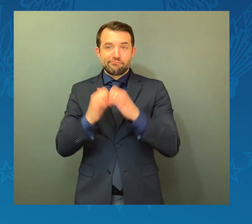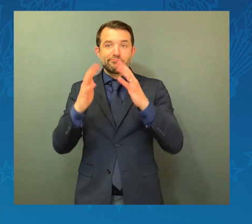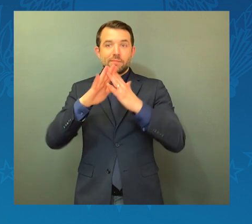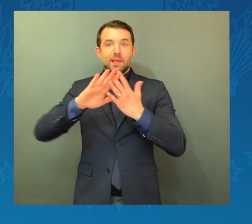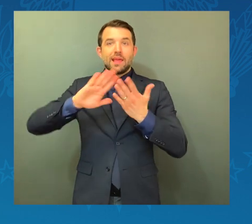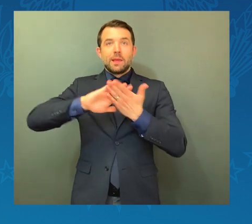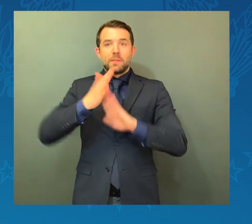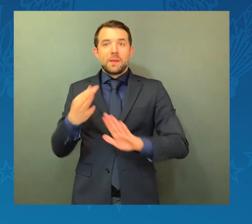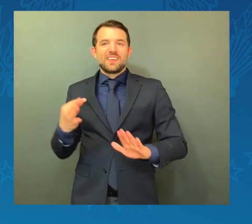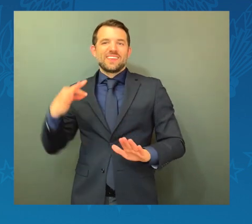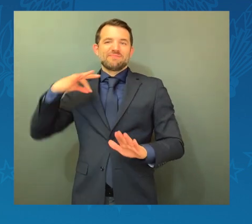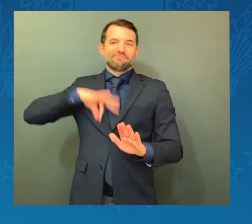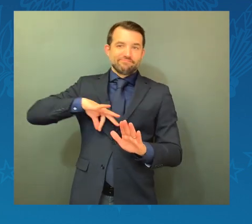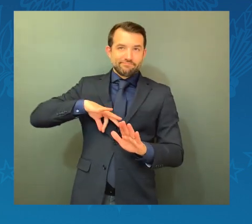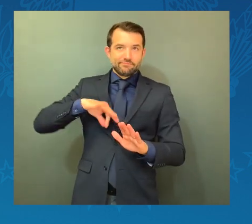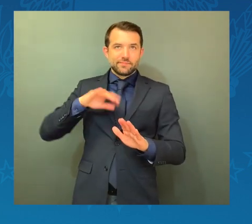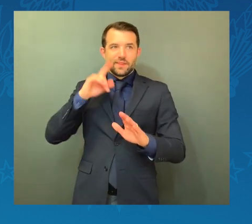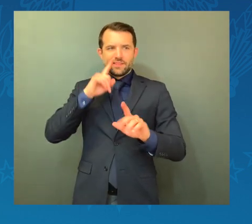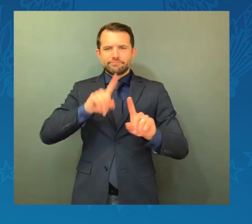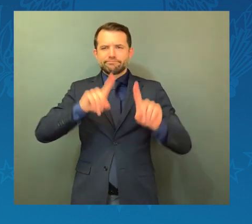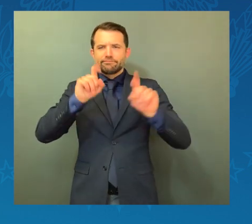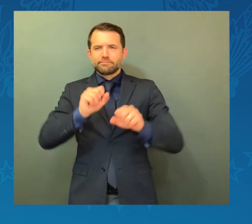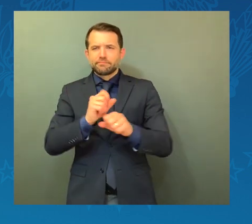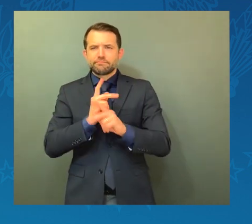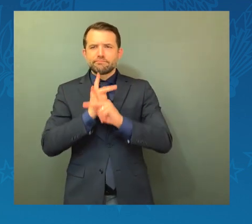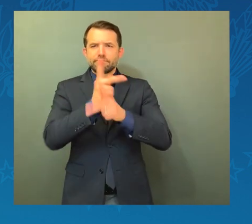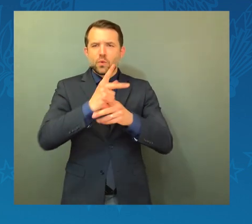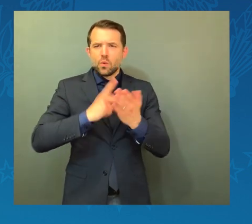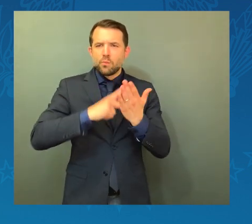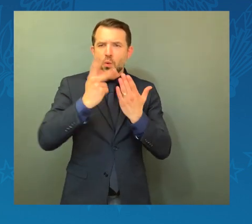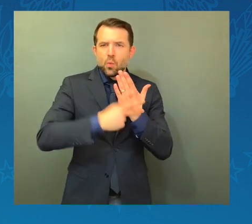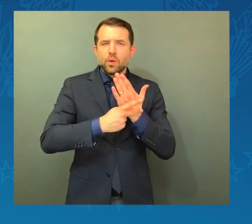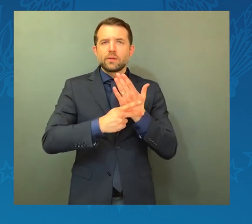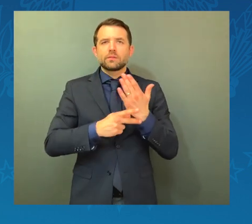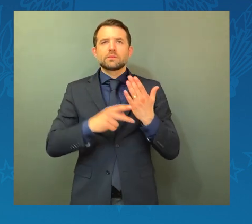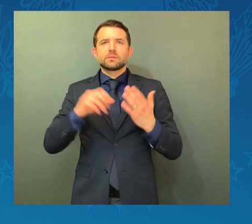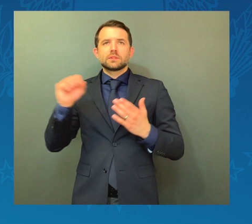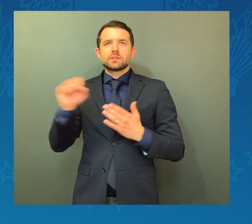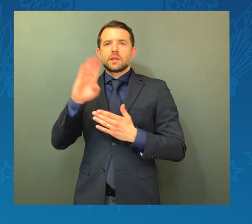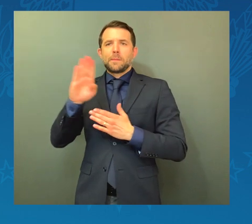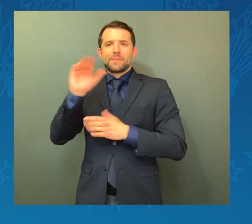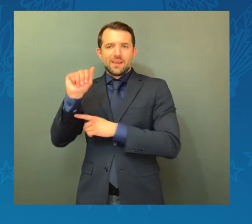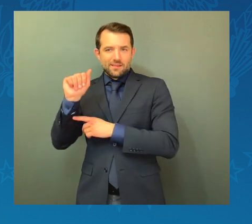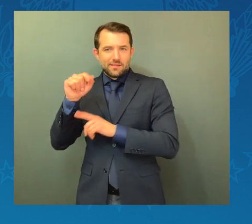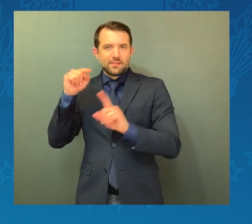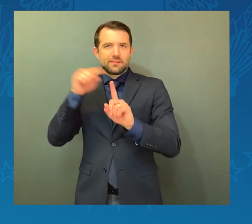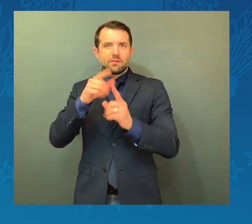Through this program, the SBA partially guarantees loans made by community lenders.